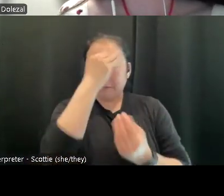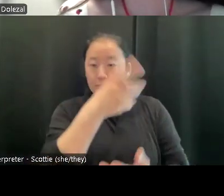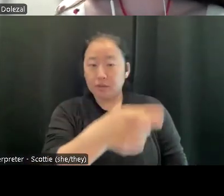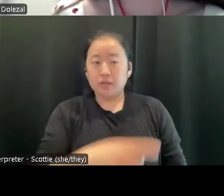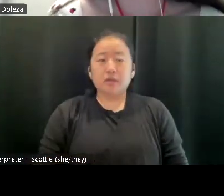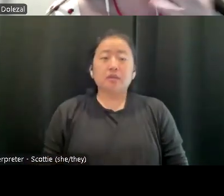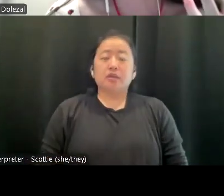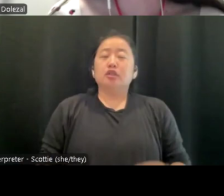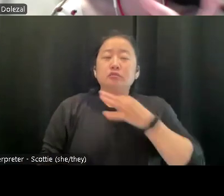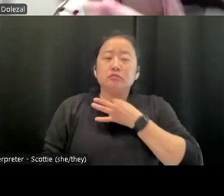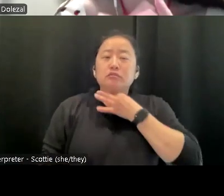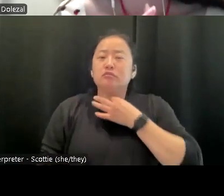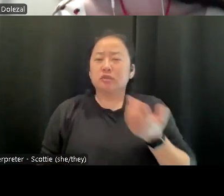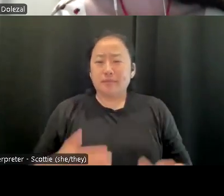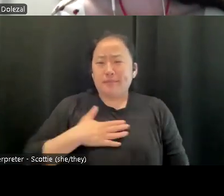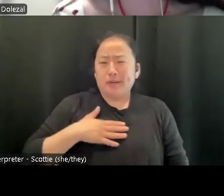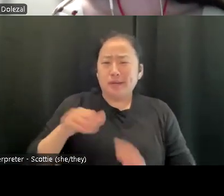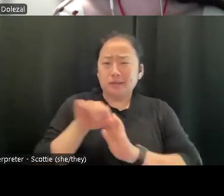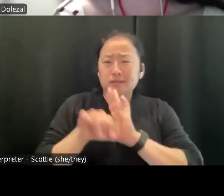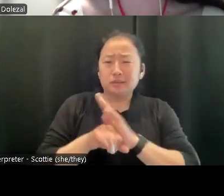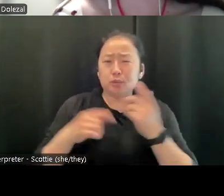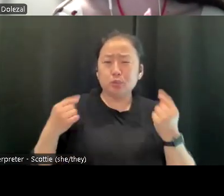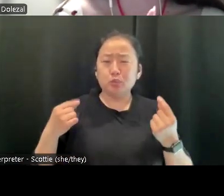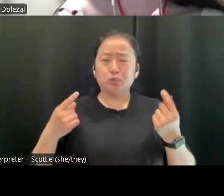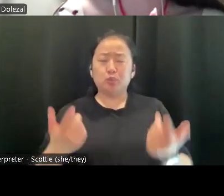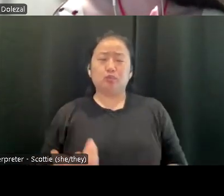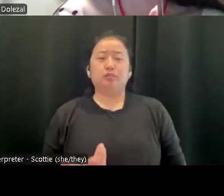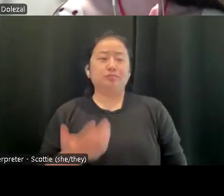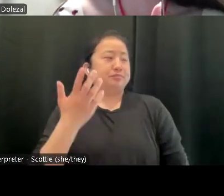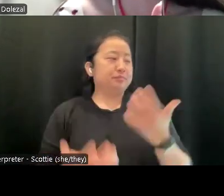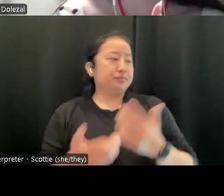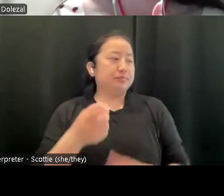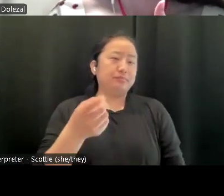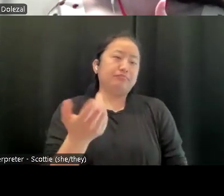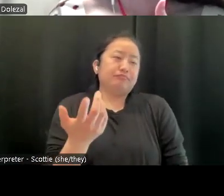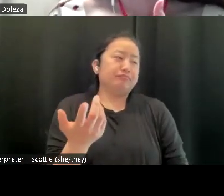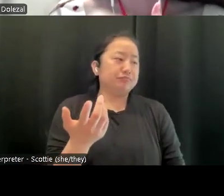what is my state doing, if you happen to be in a part of the country that maybe you're